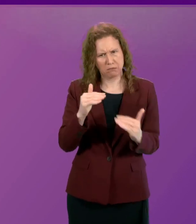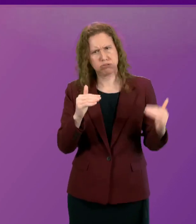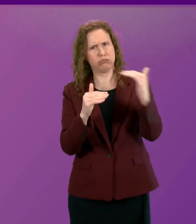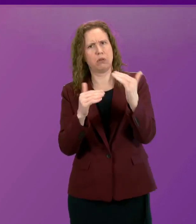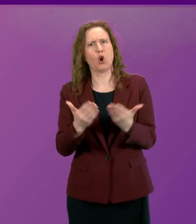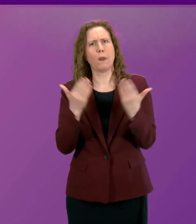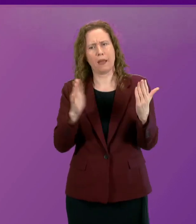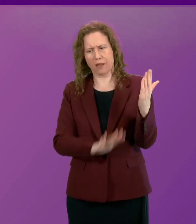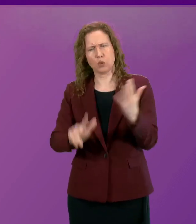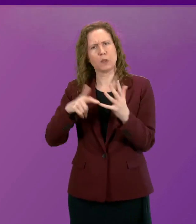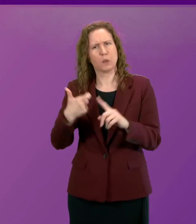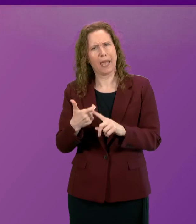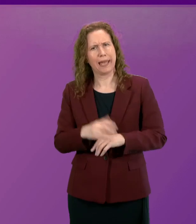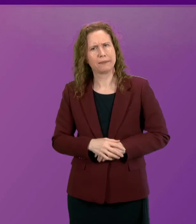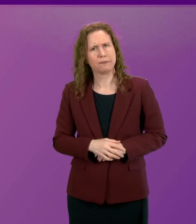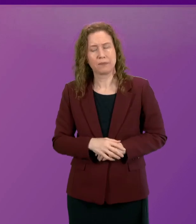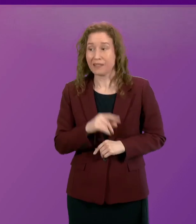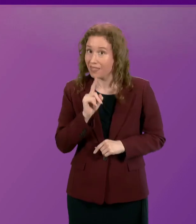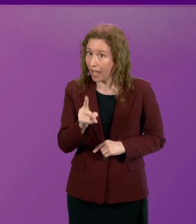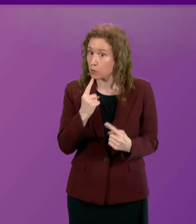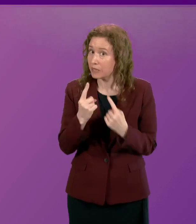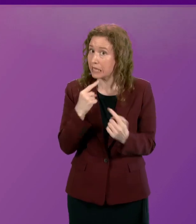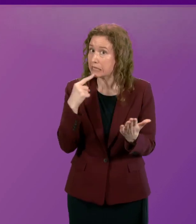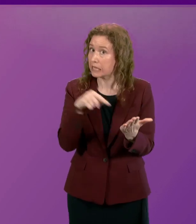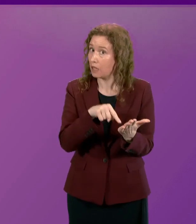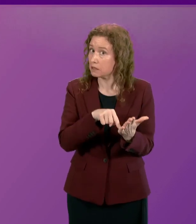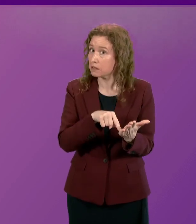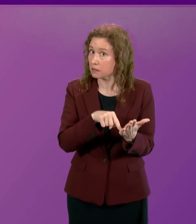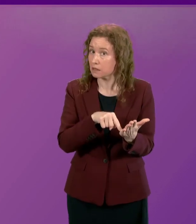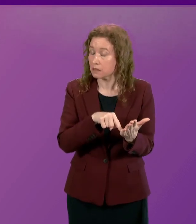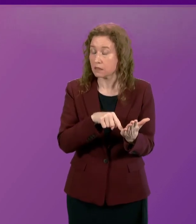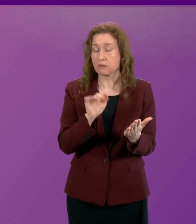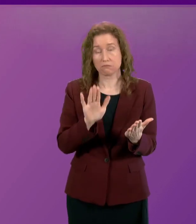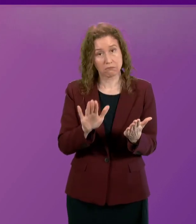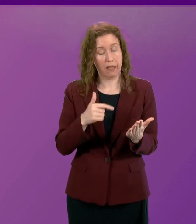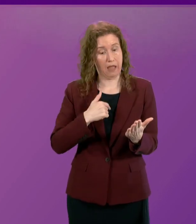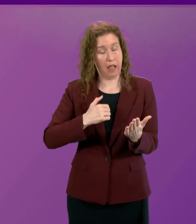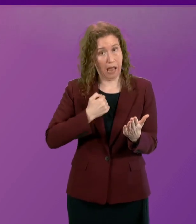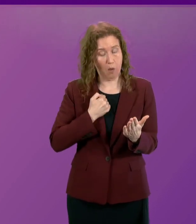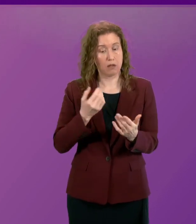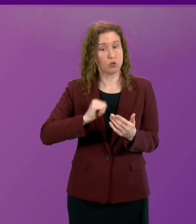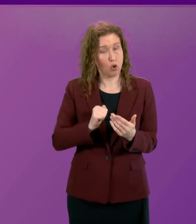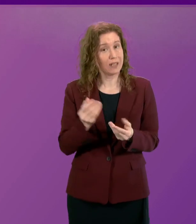those in the rest of the United Kingdom. The data tells us that the Scottish economy in terms